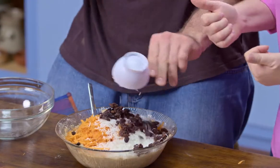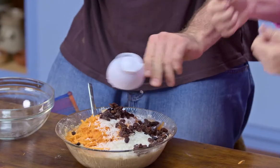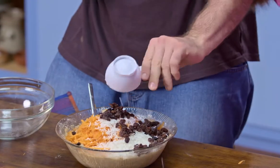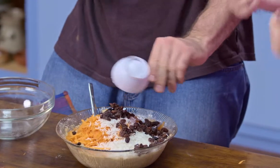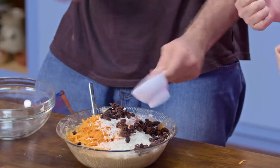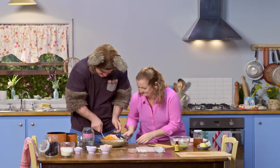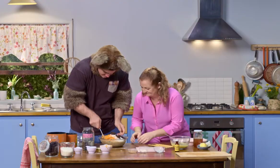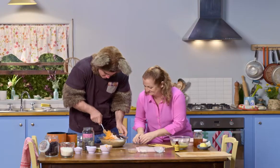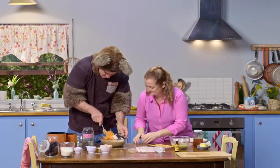Good.